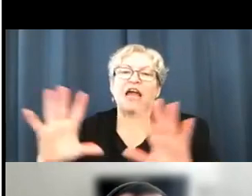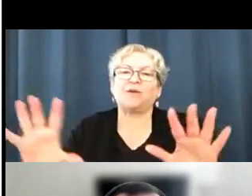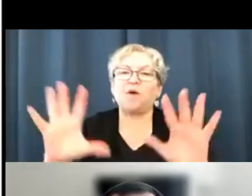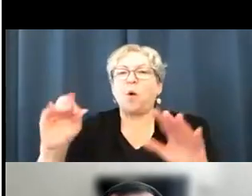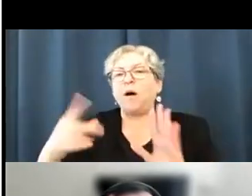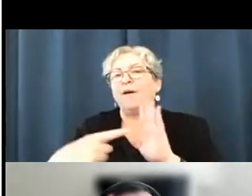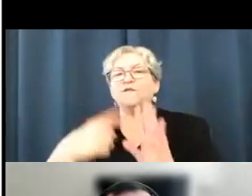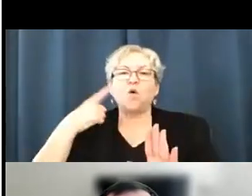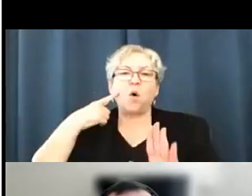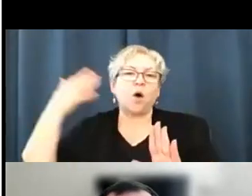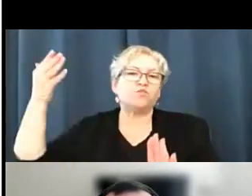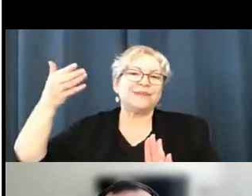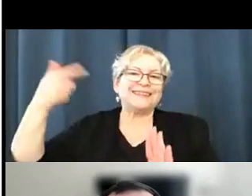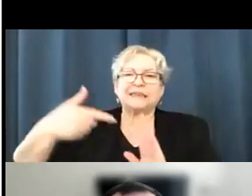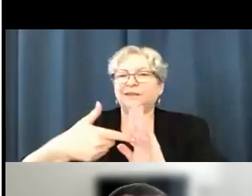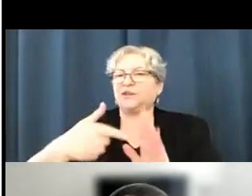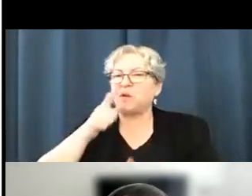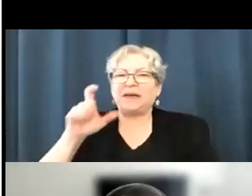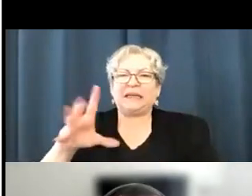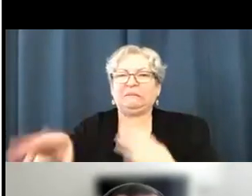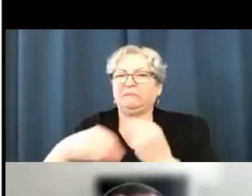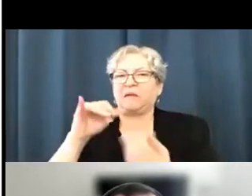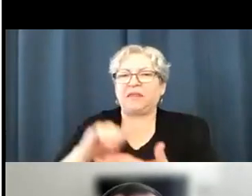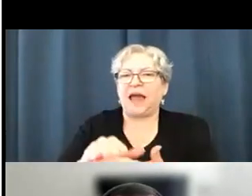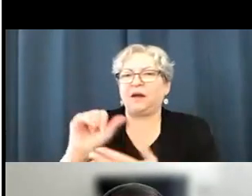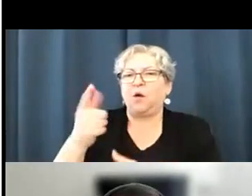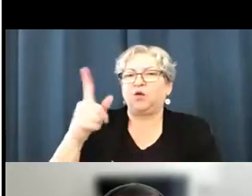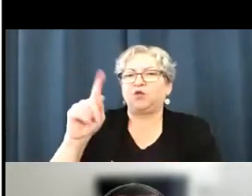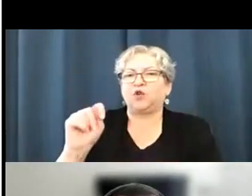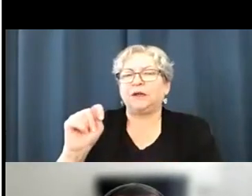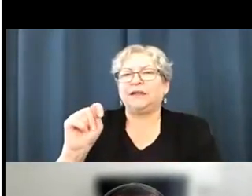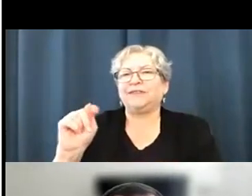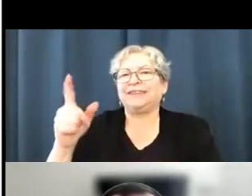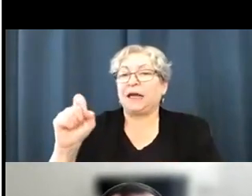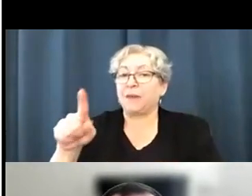you don't need alternative texts for that. So, that's a very useful resource, which you can check it out